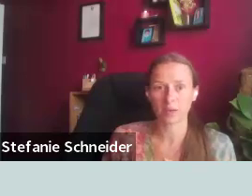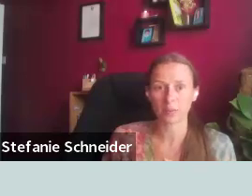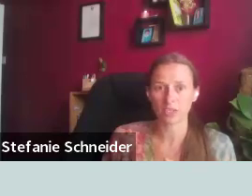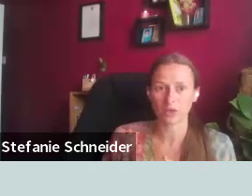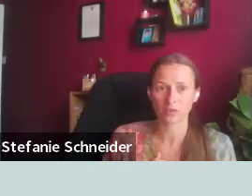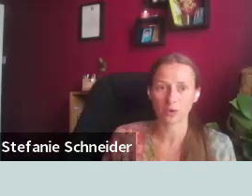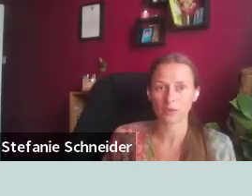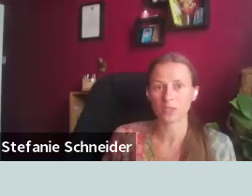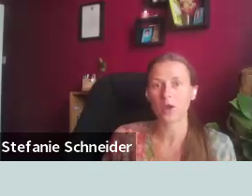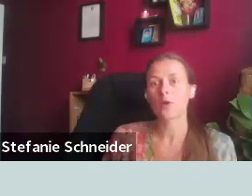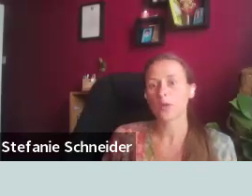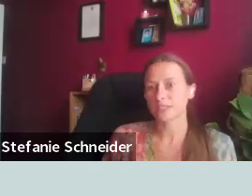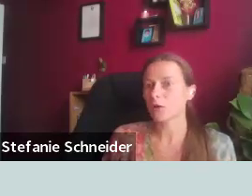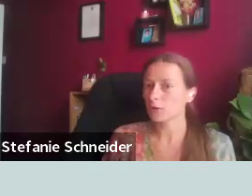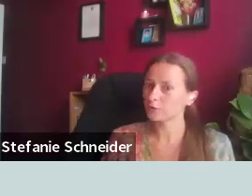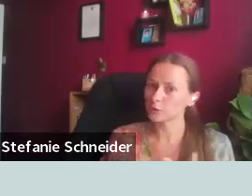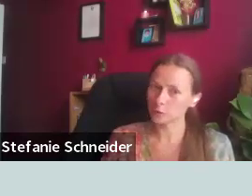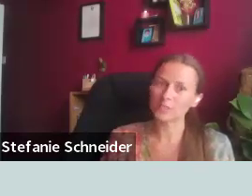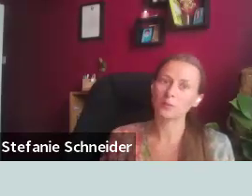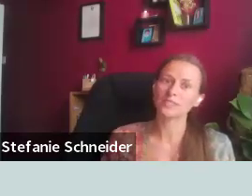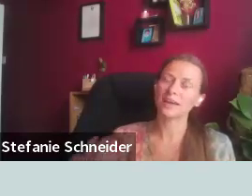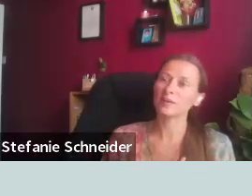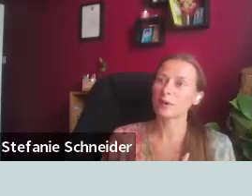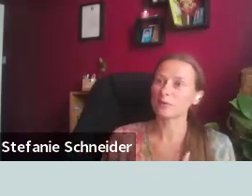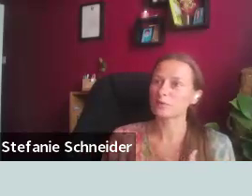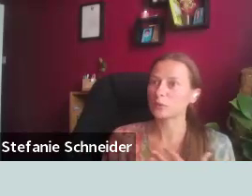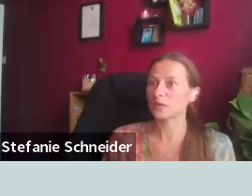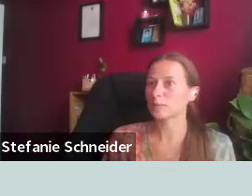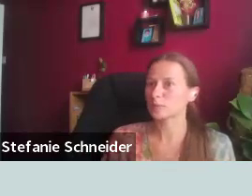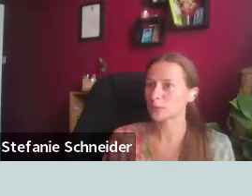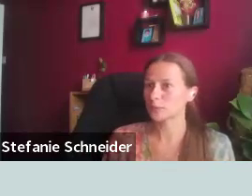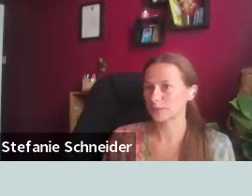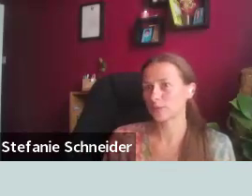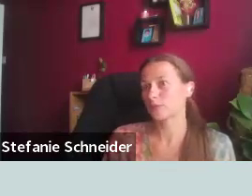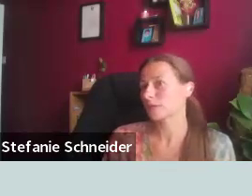level of time pressure of course. But all of the jokes that we tell about "reviewer number two",